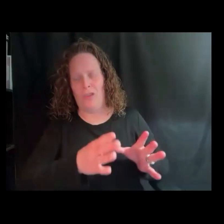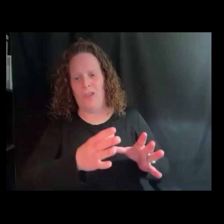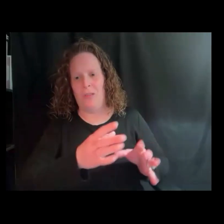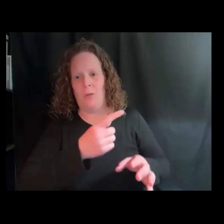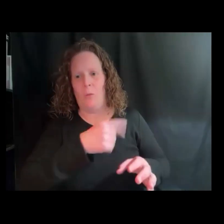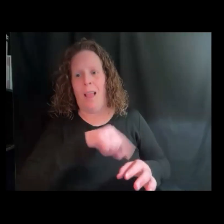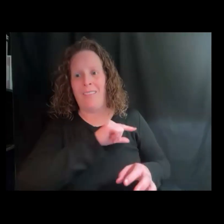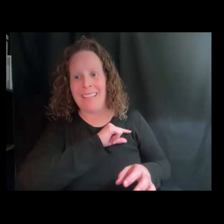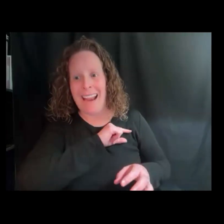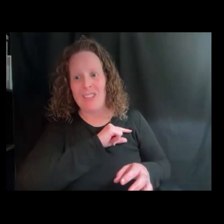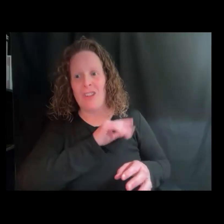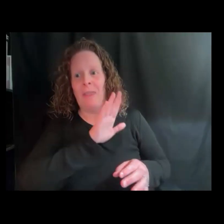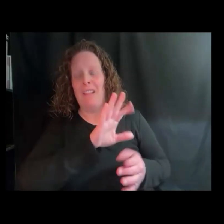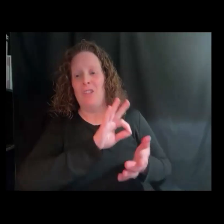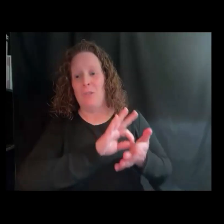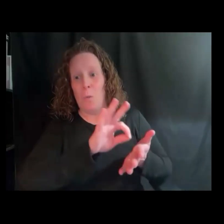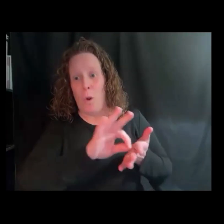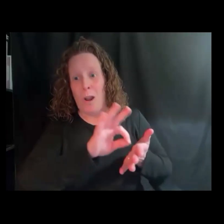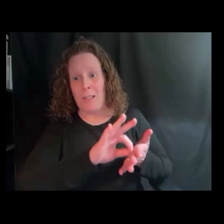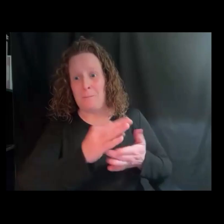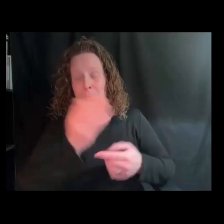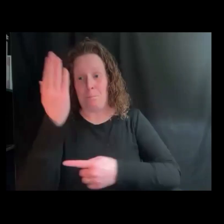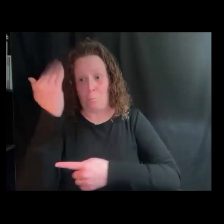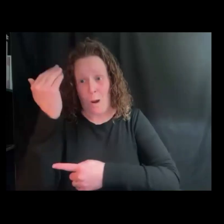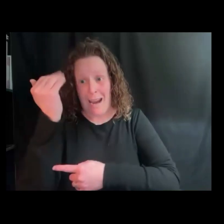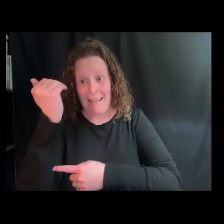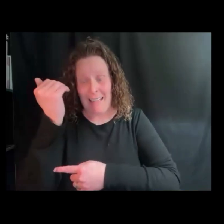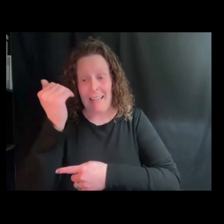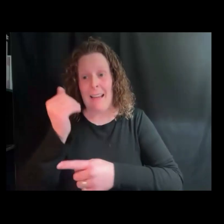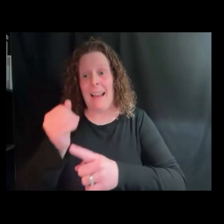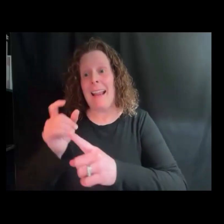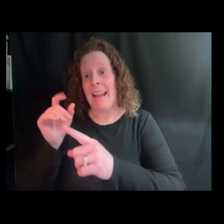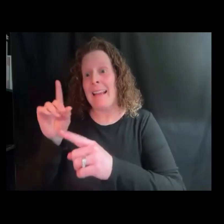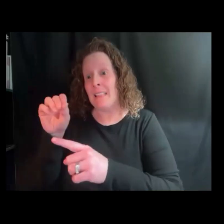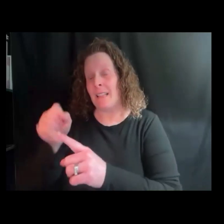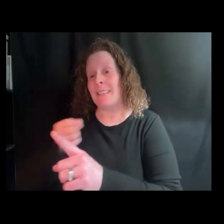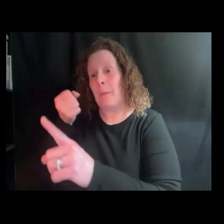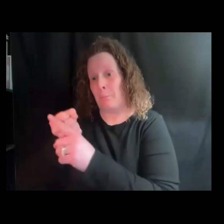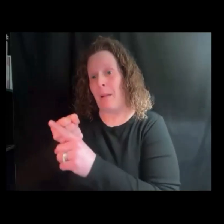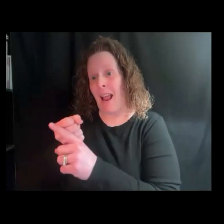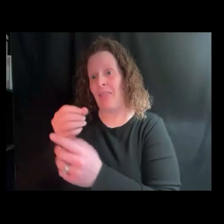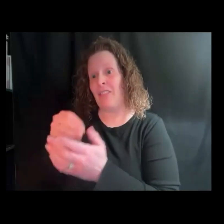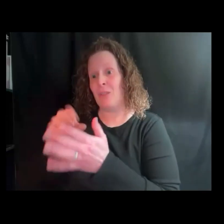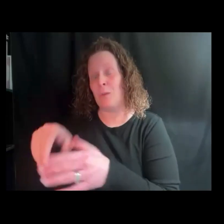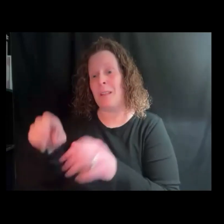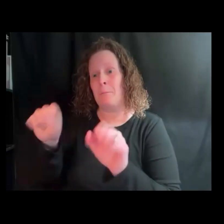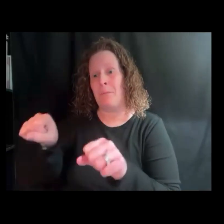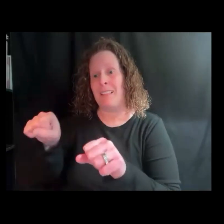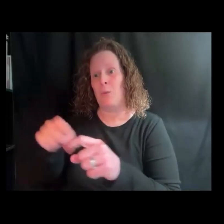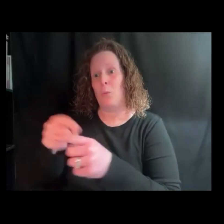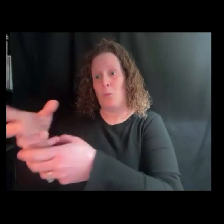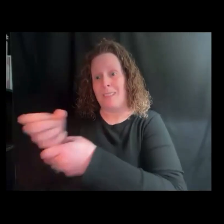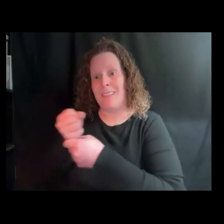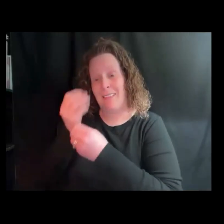The district needs to know their EIPA what kind of qualifications they have working with this particular deaf student.